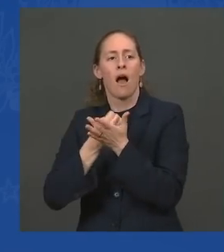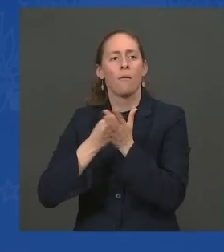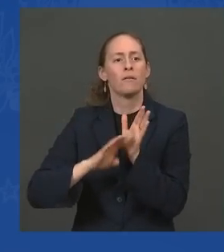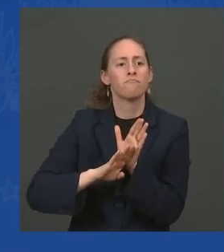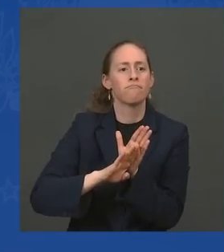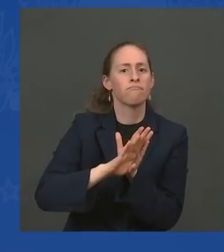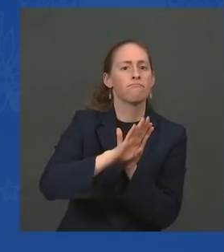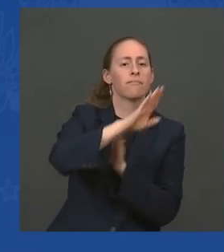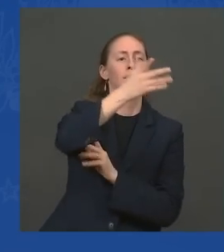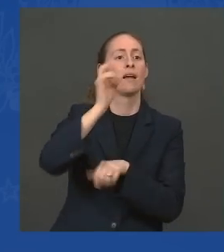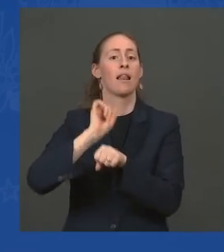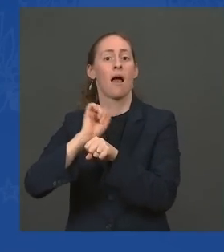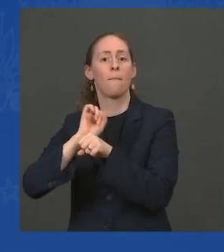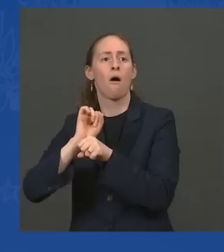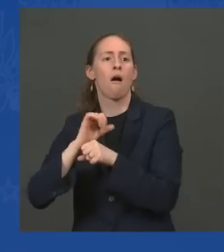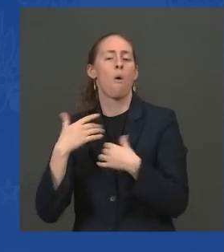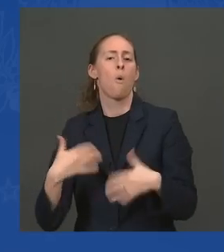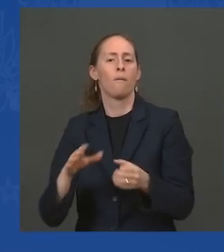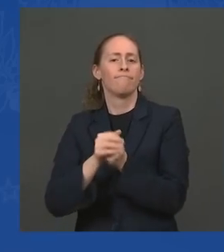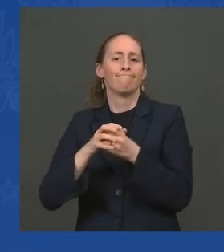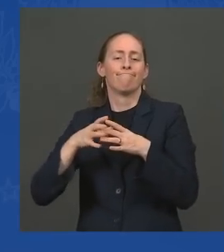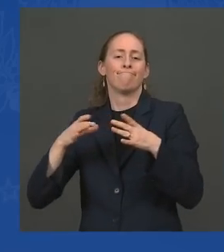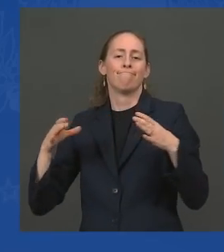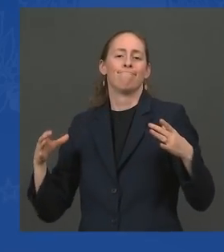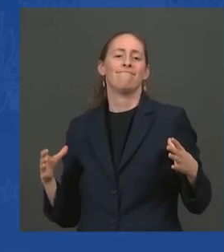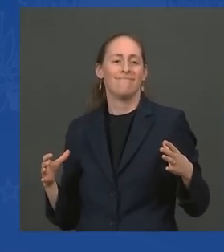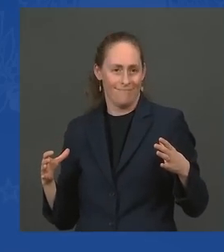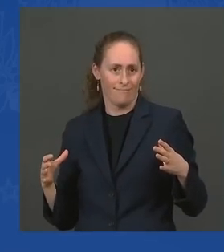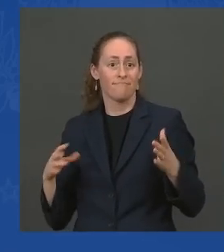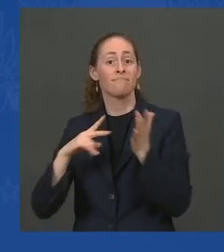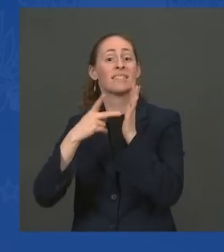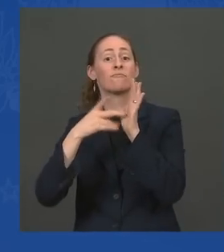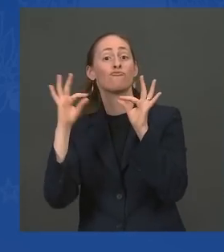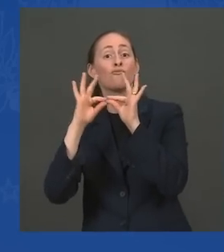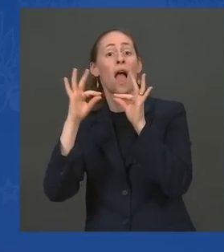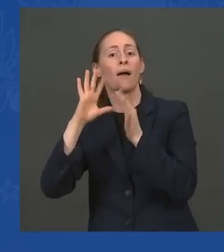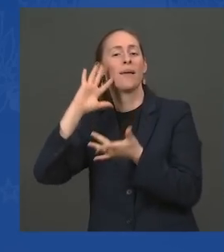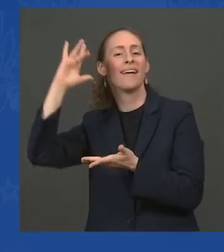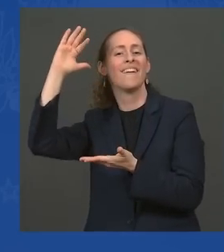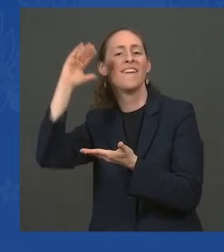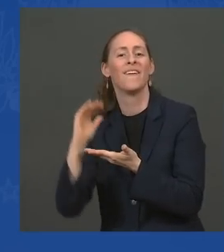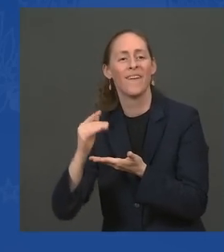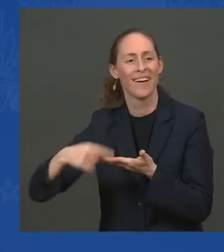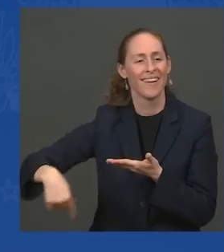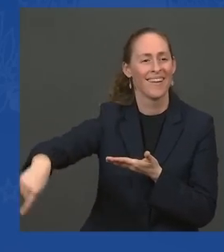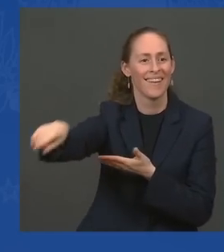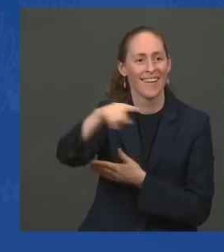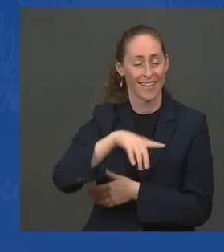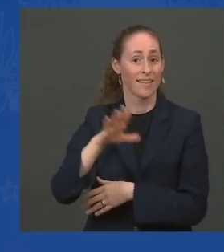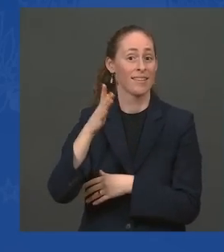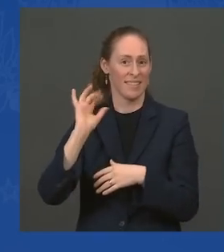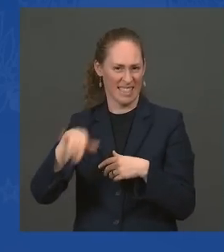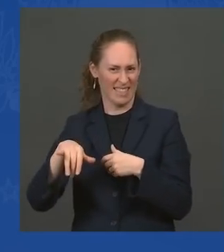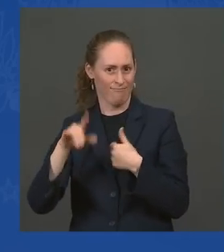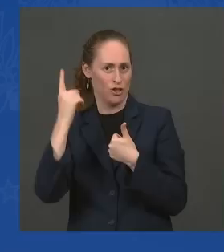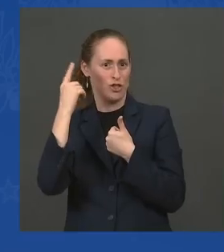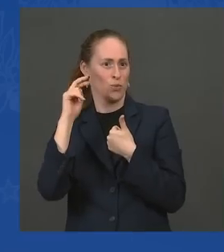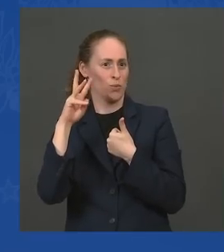as well as taking "the edge off of inflation." The second point I want to make: We've learned today that job growth in the nation